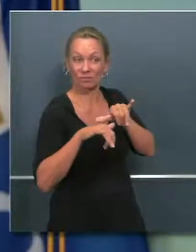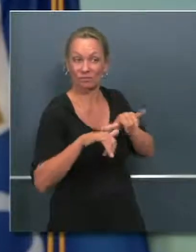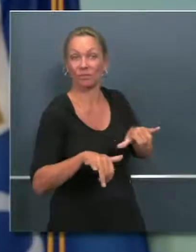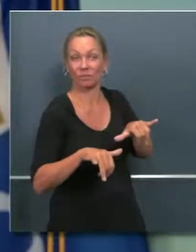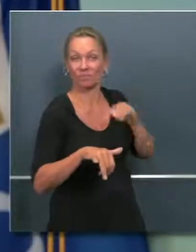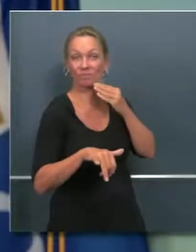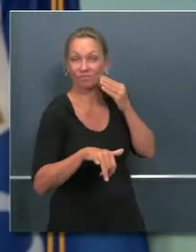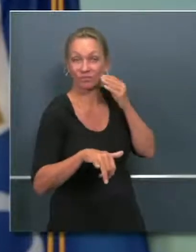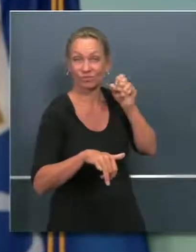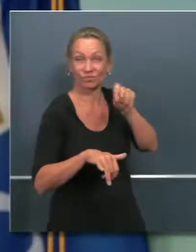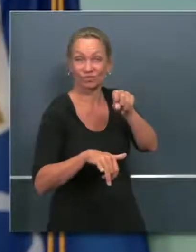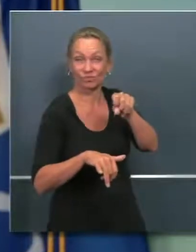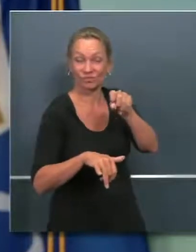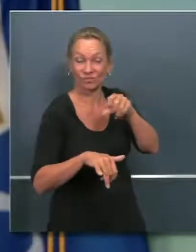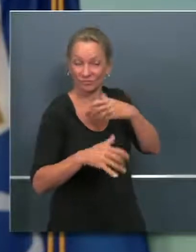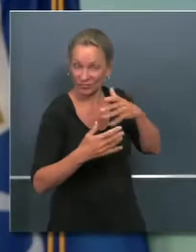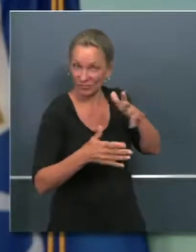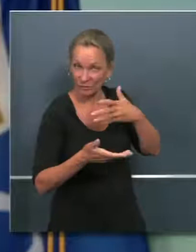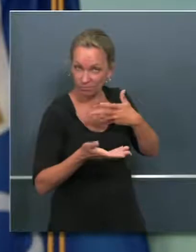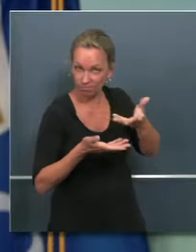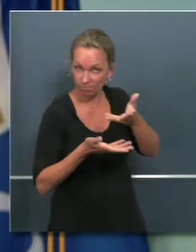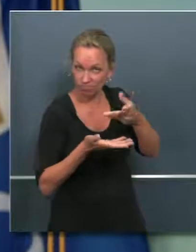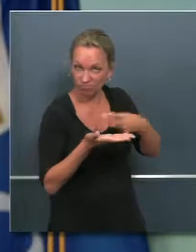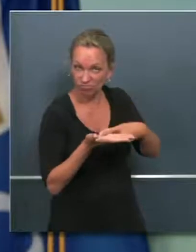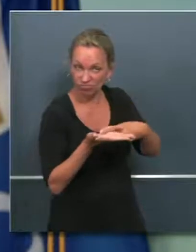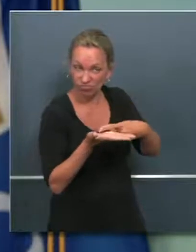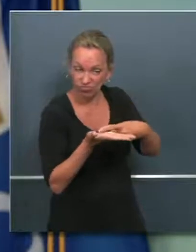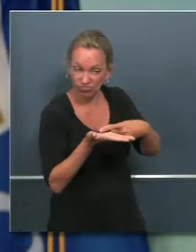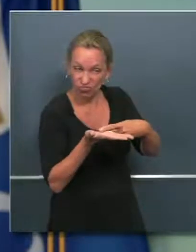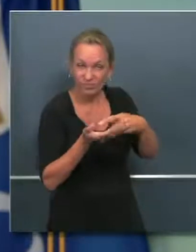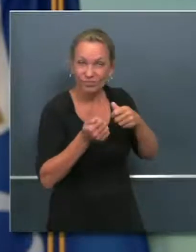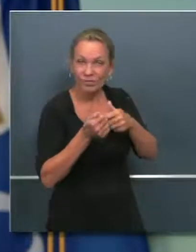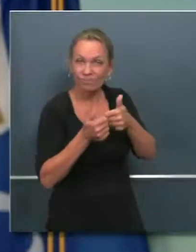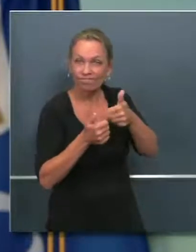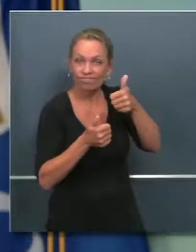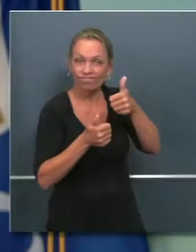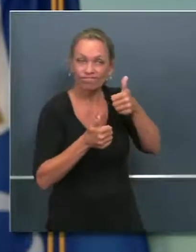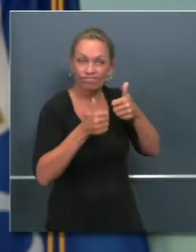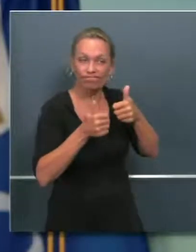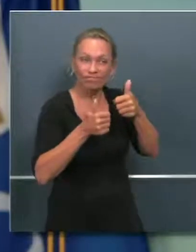secretaries went down including dr. angel or self and went down and visited with their health